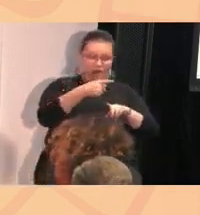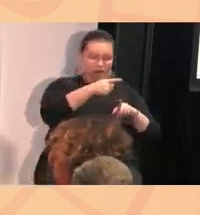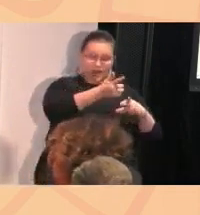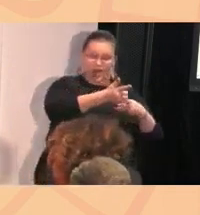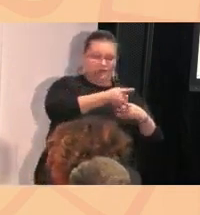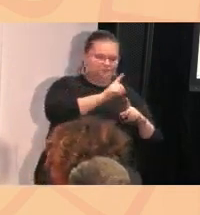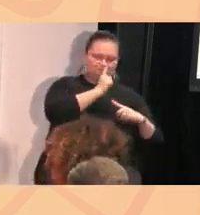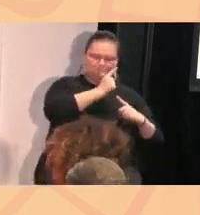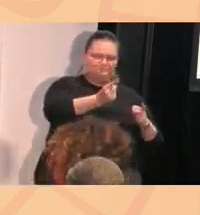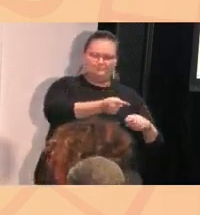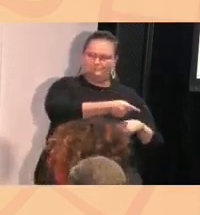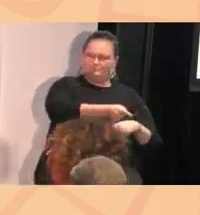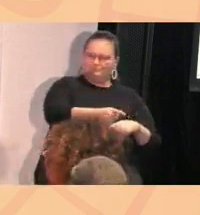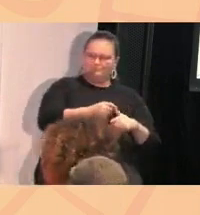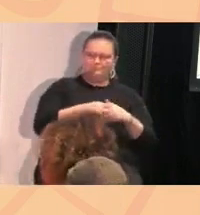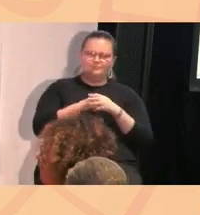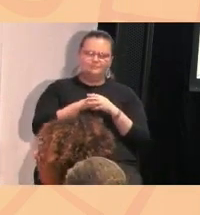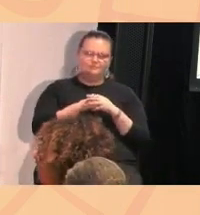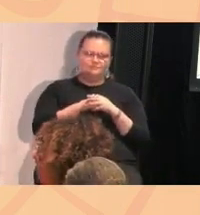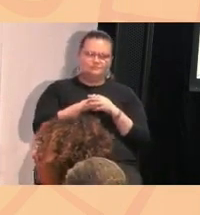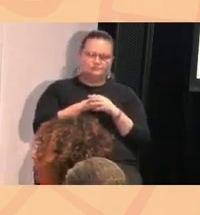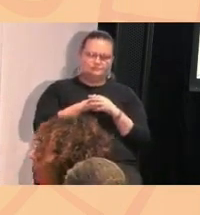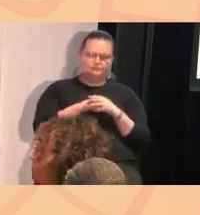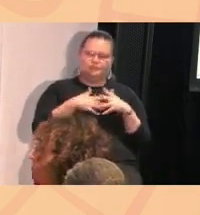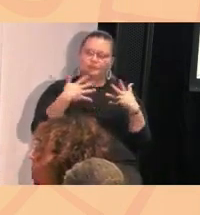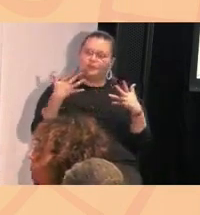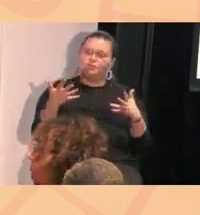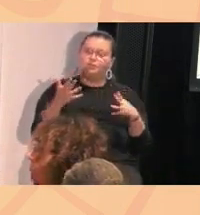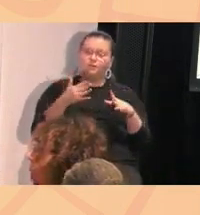that us kind of inscribing our presence along,